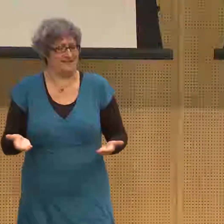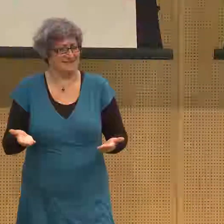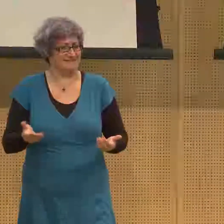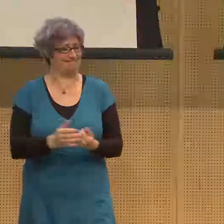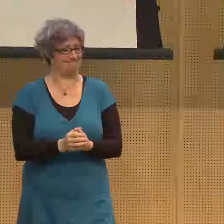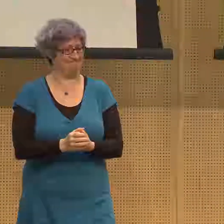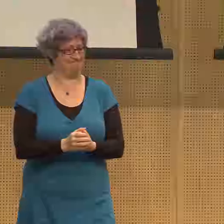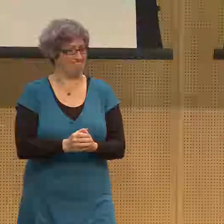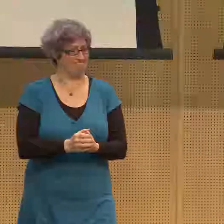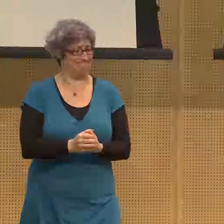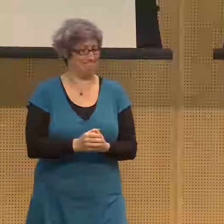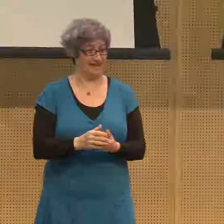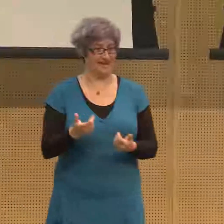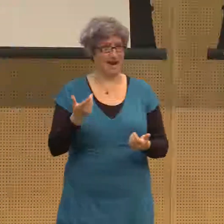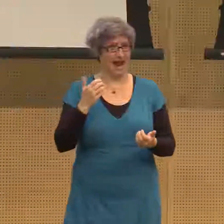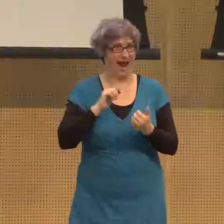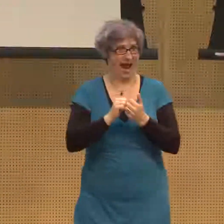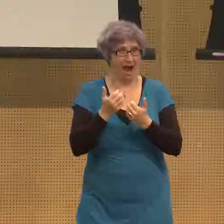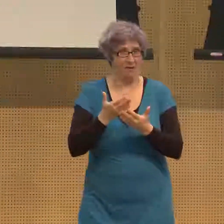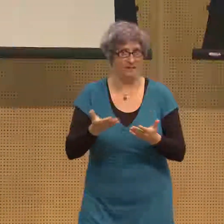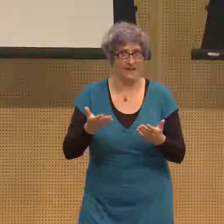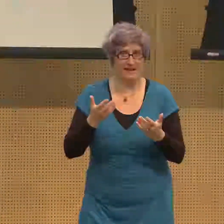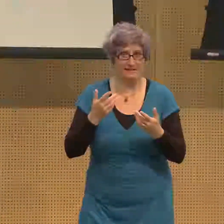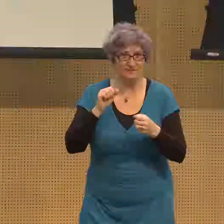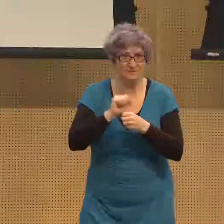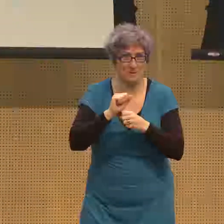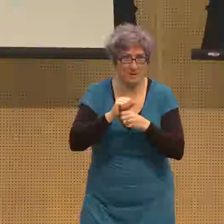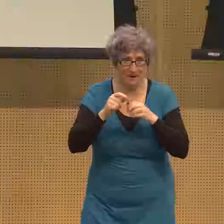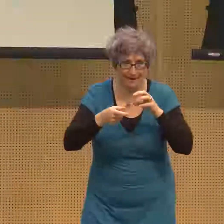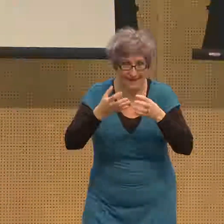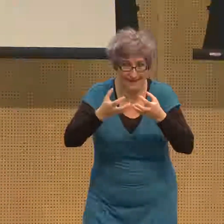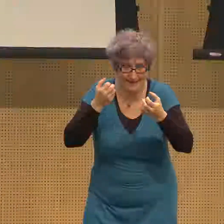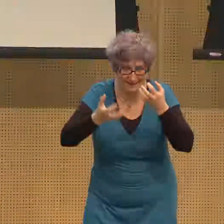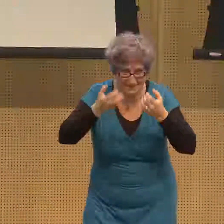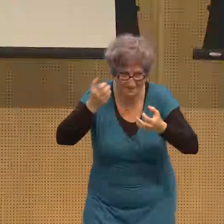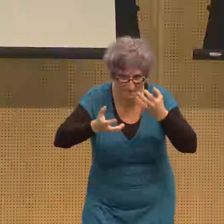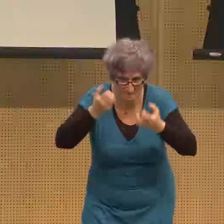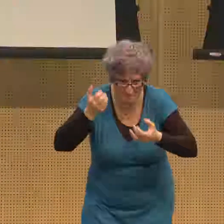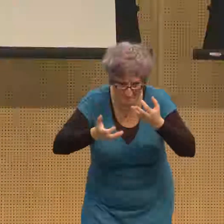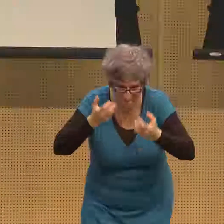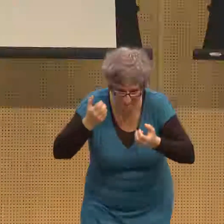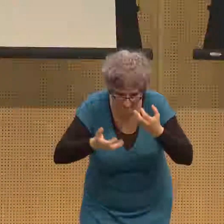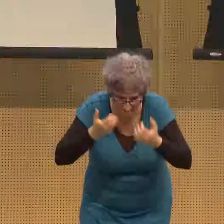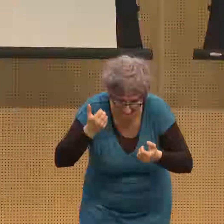They seemed to be interested in different things. They were interested in how things worked.